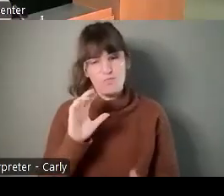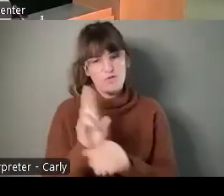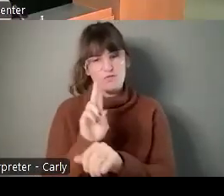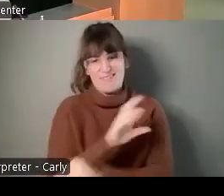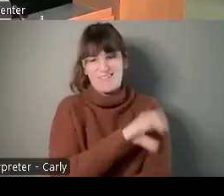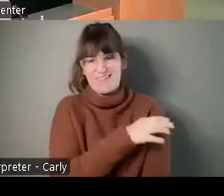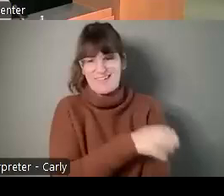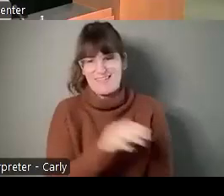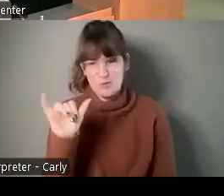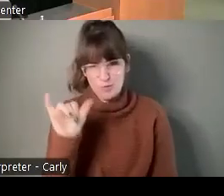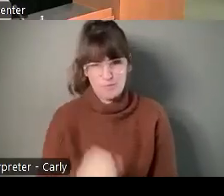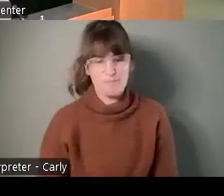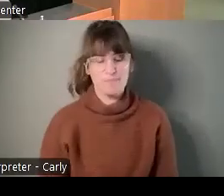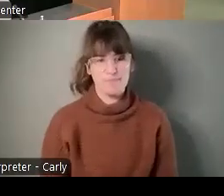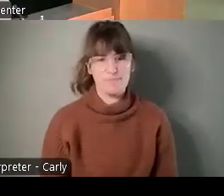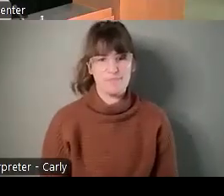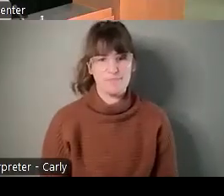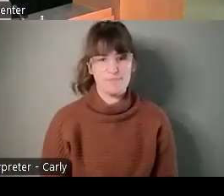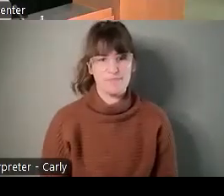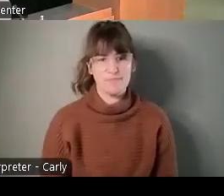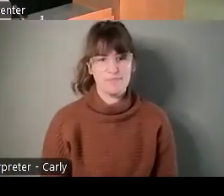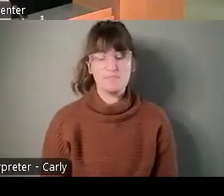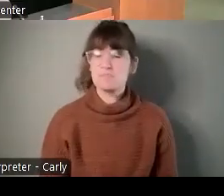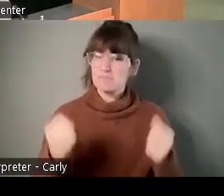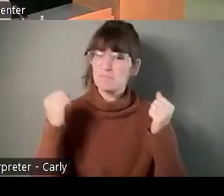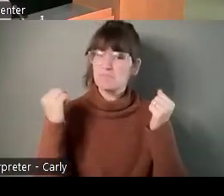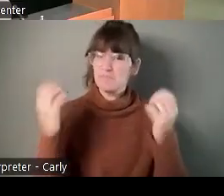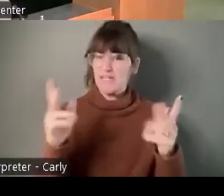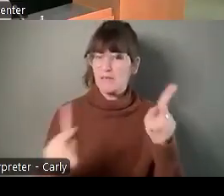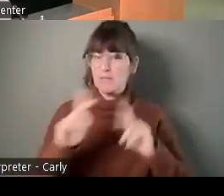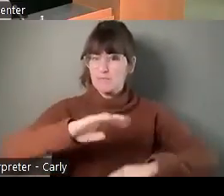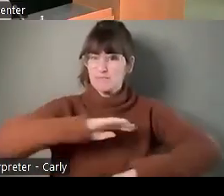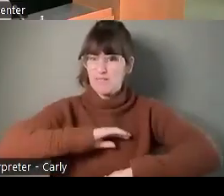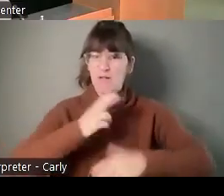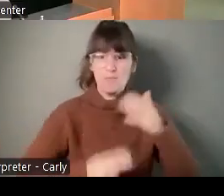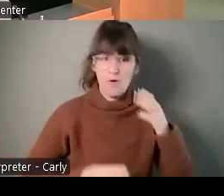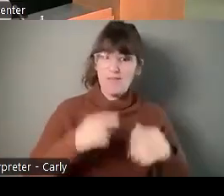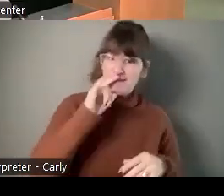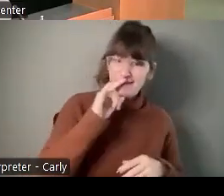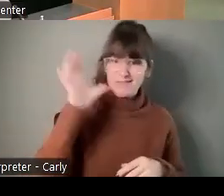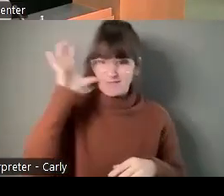and what we found is that there was a high level of satisfaction from kids and their parents. Um